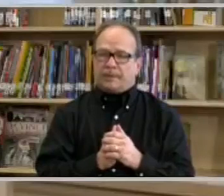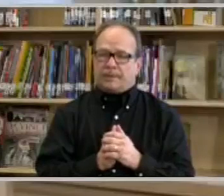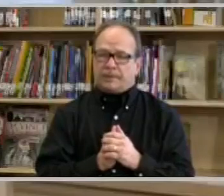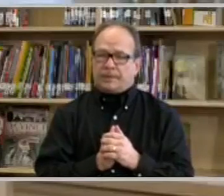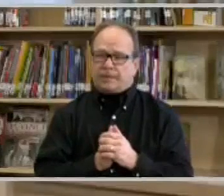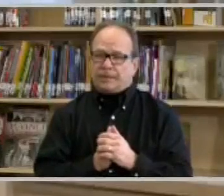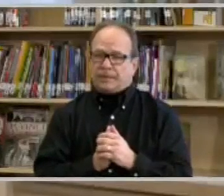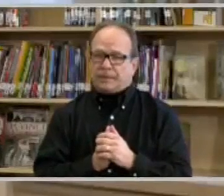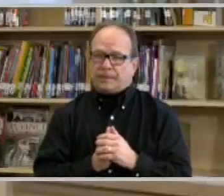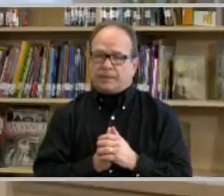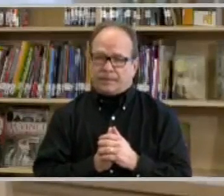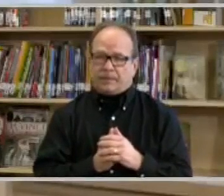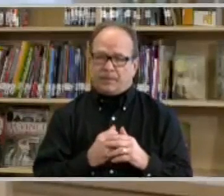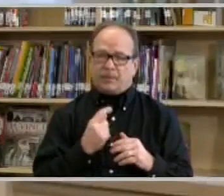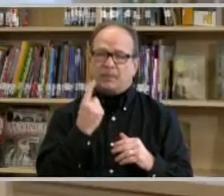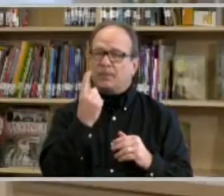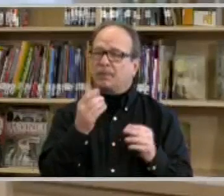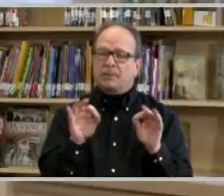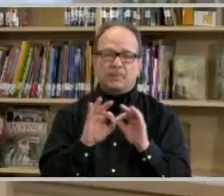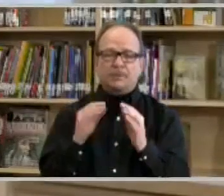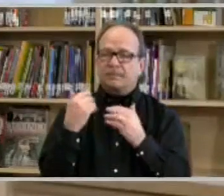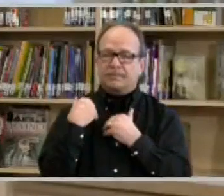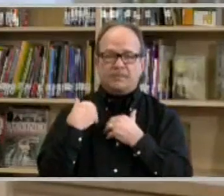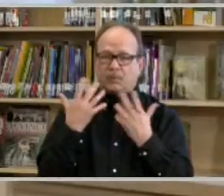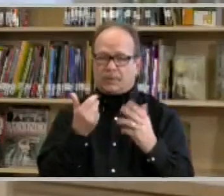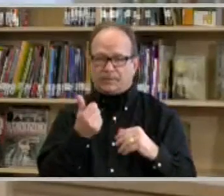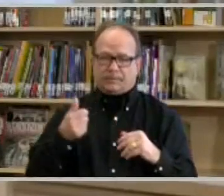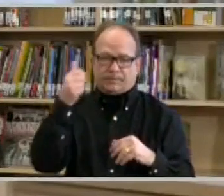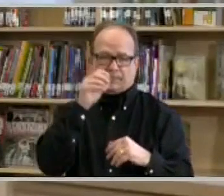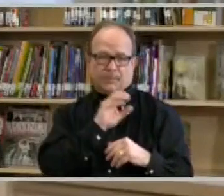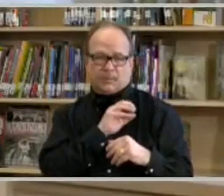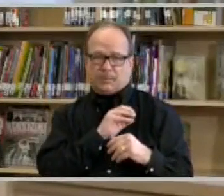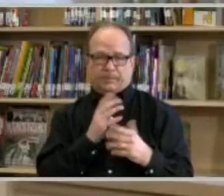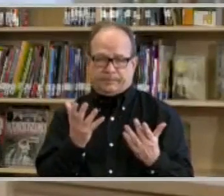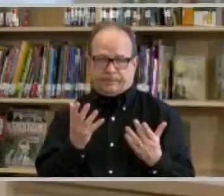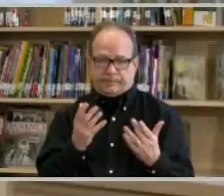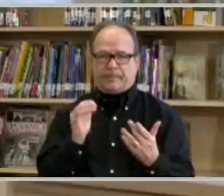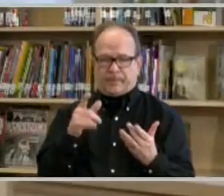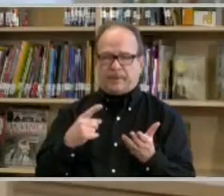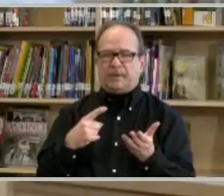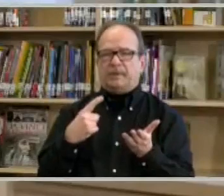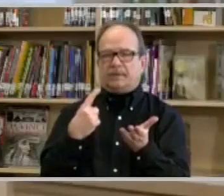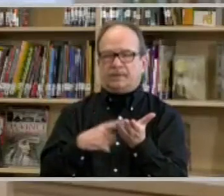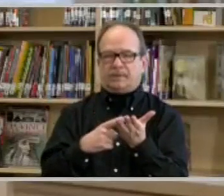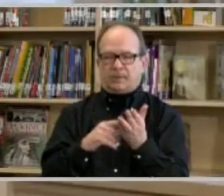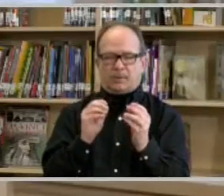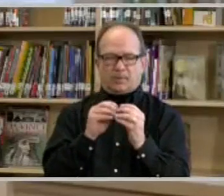IMPORTANT QUALITY OF THE PERMANENT POLICE CHIEF THAT YOU WANT TO SEE.